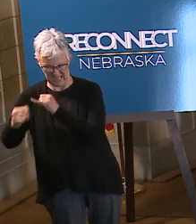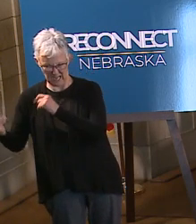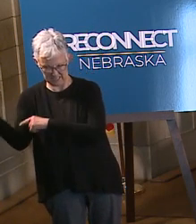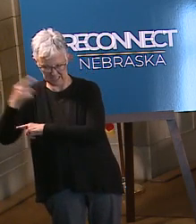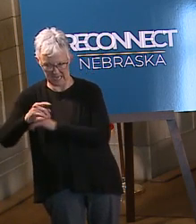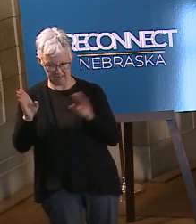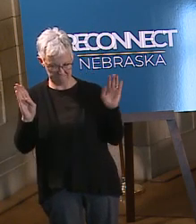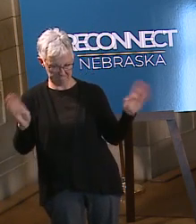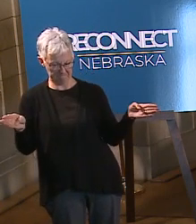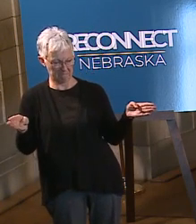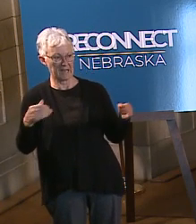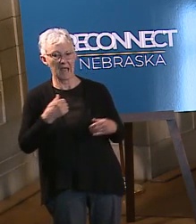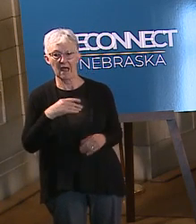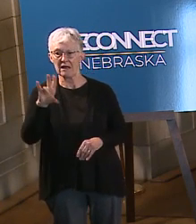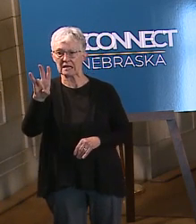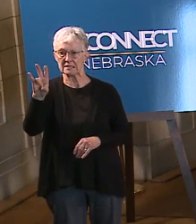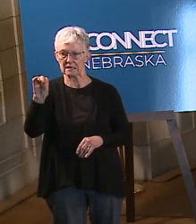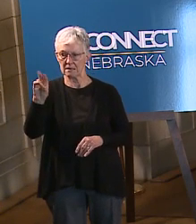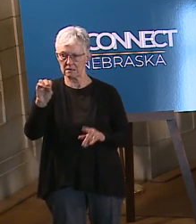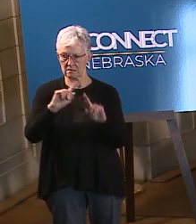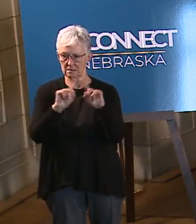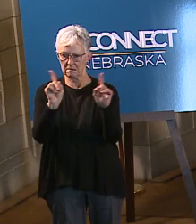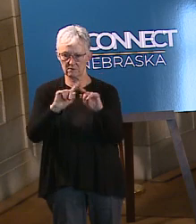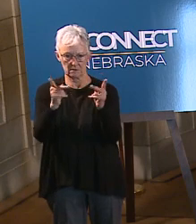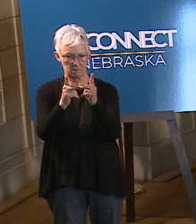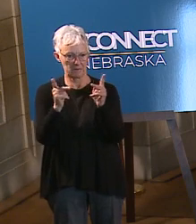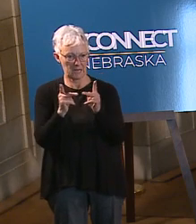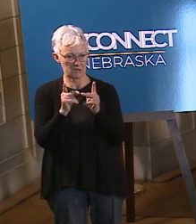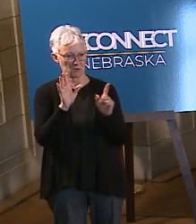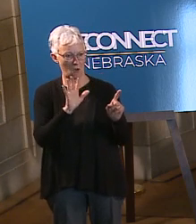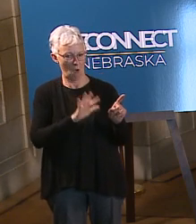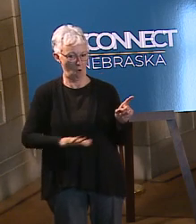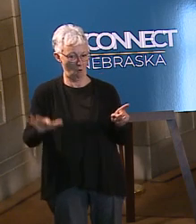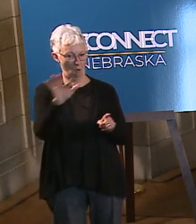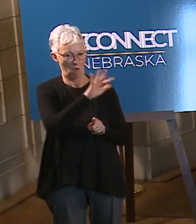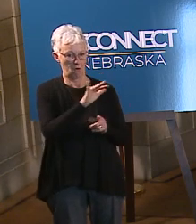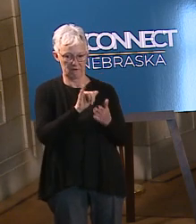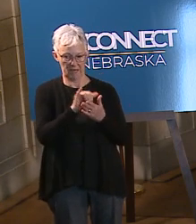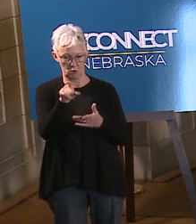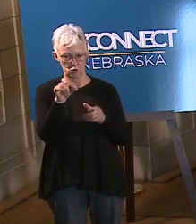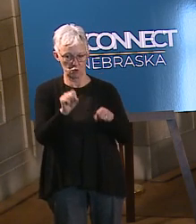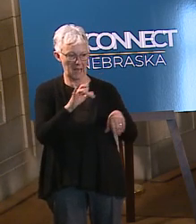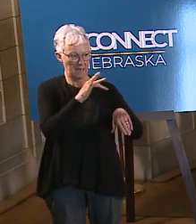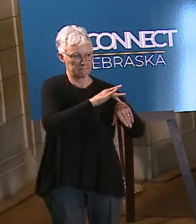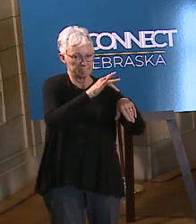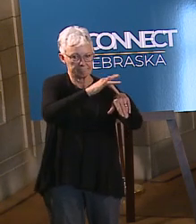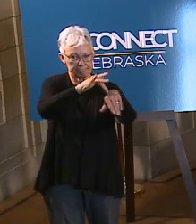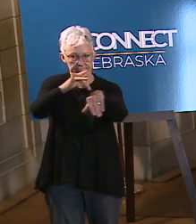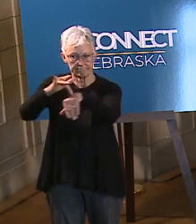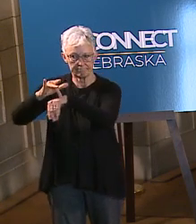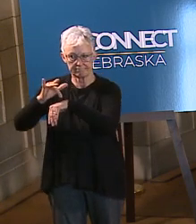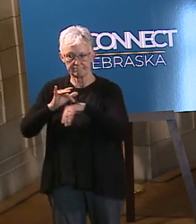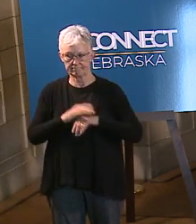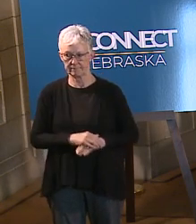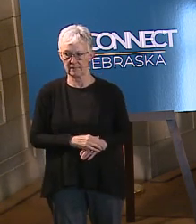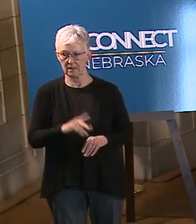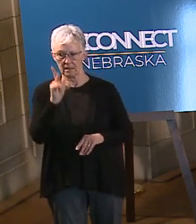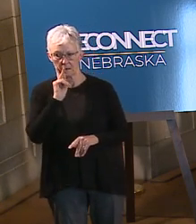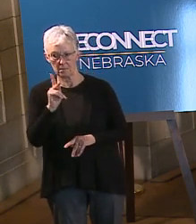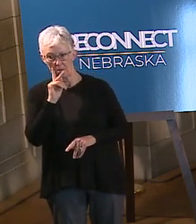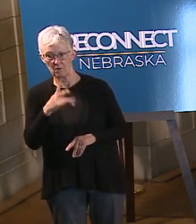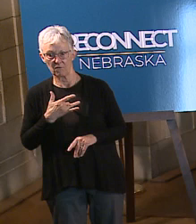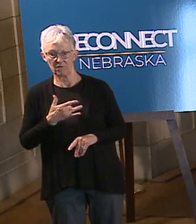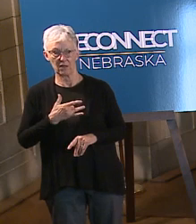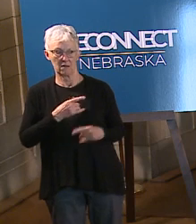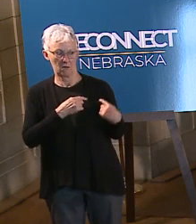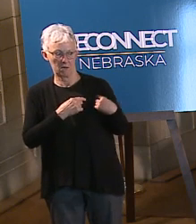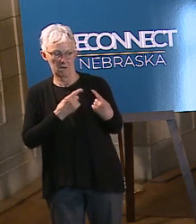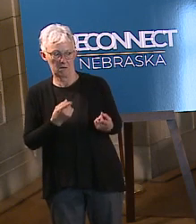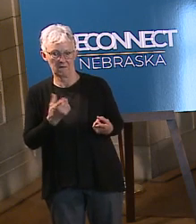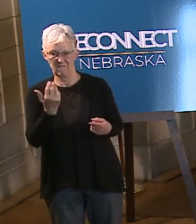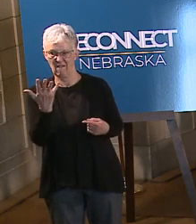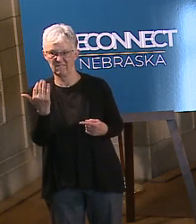WE STARTED MAY 1st, IT WILL EVEN